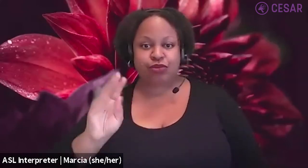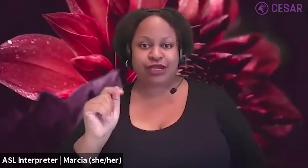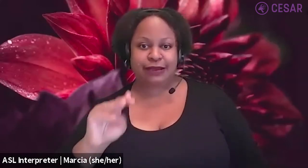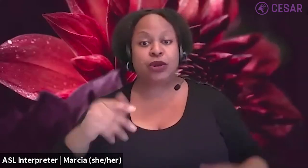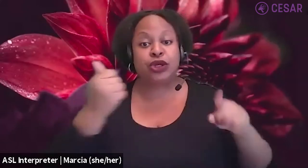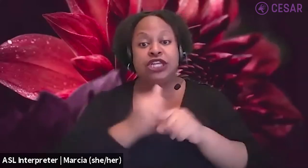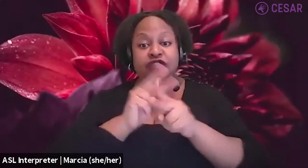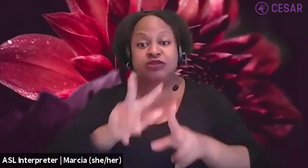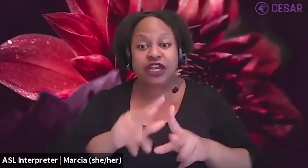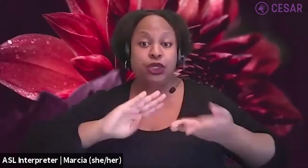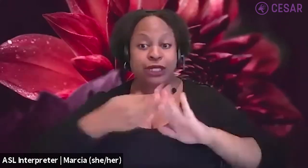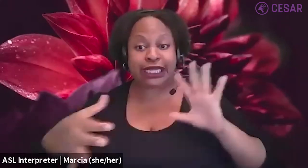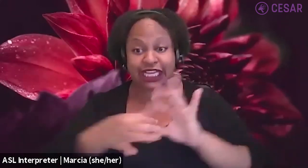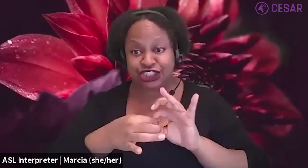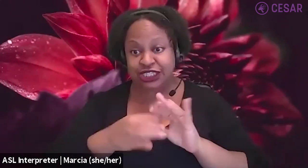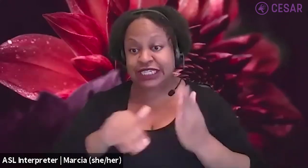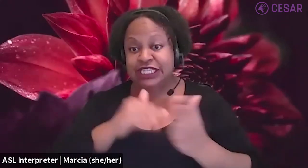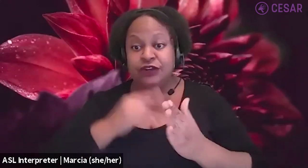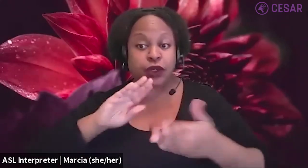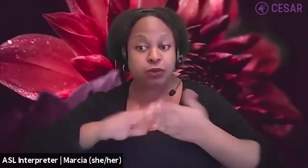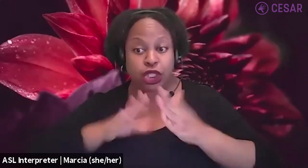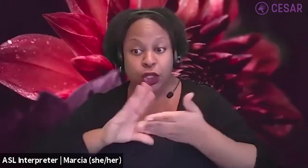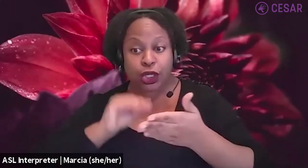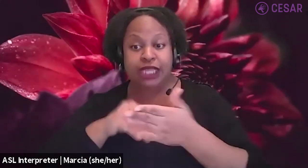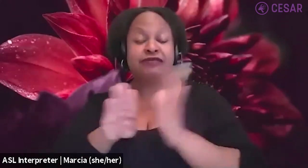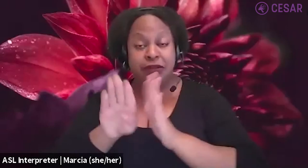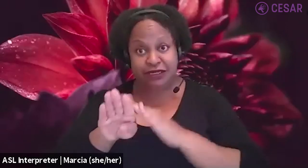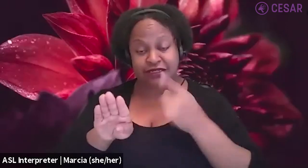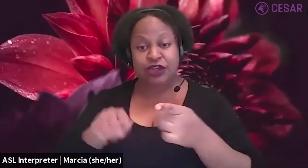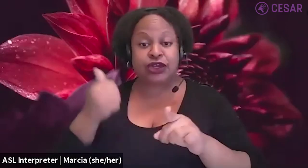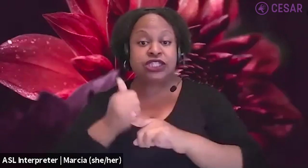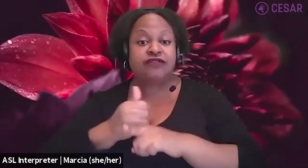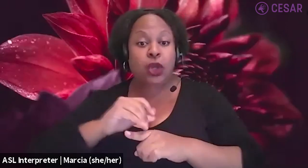at the Center for Community Learning and Development. She is co-founder of Mother of